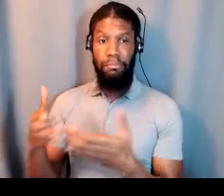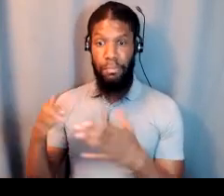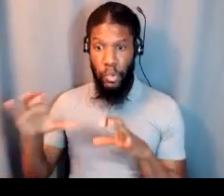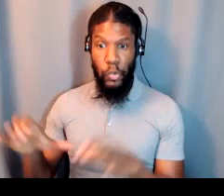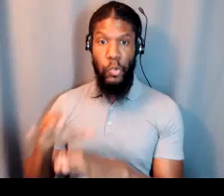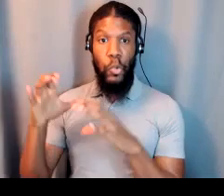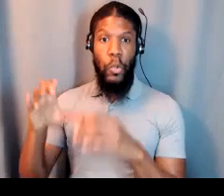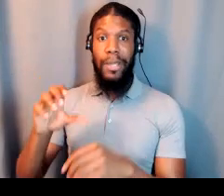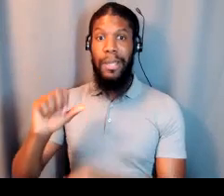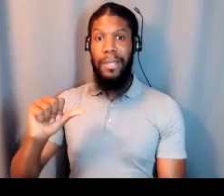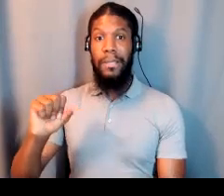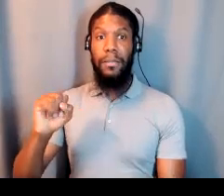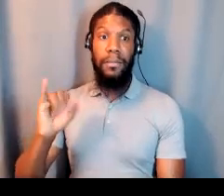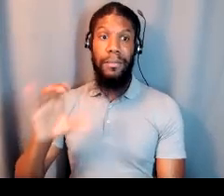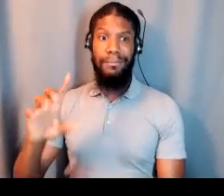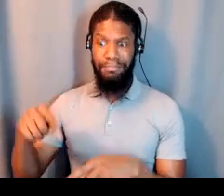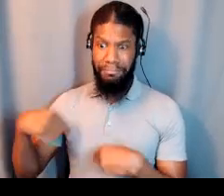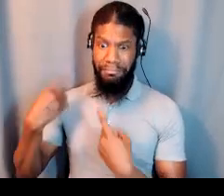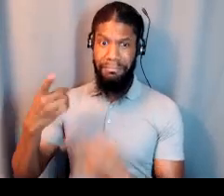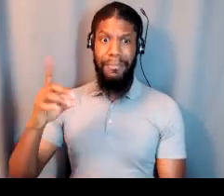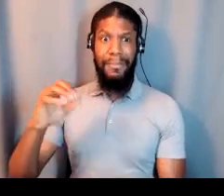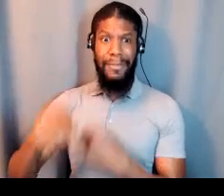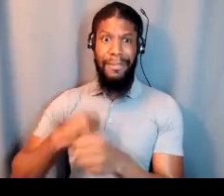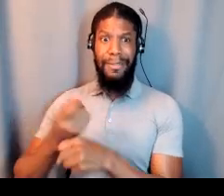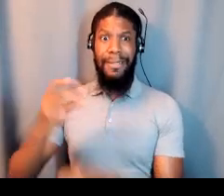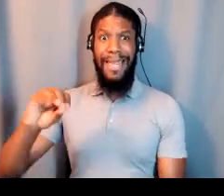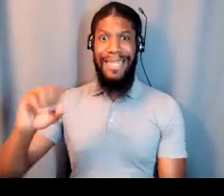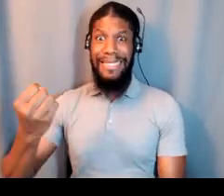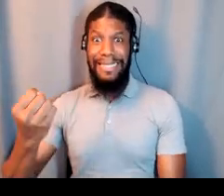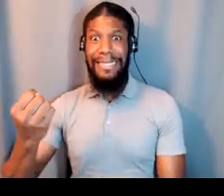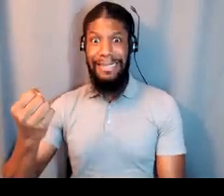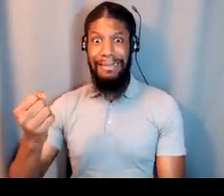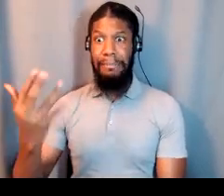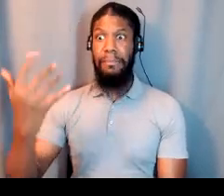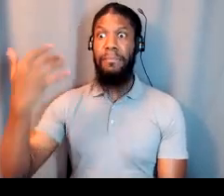since the 90s. So they had a pretty